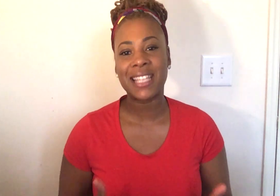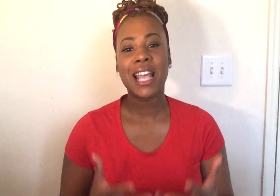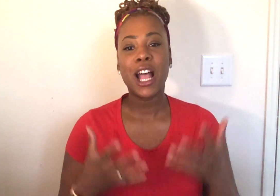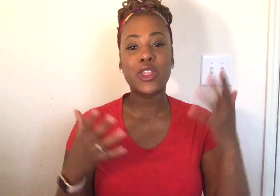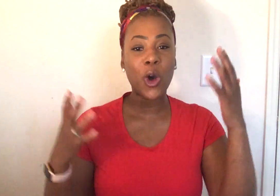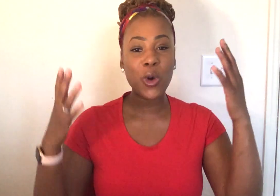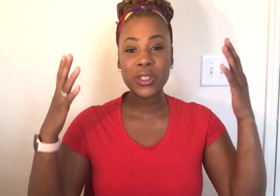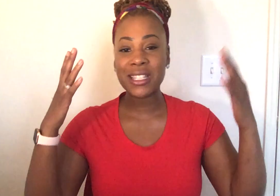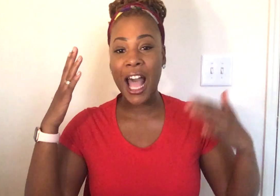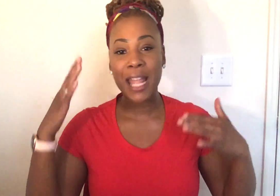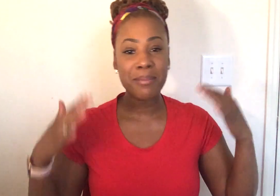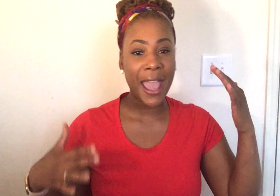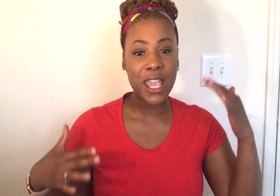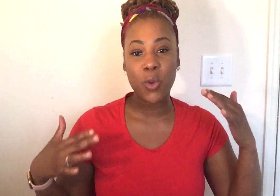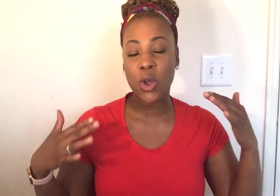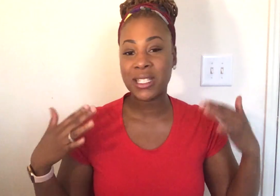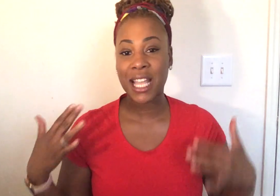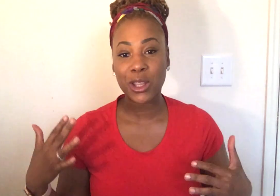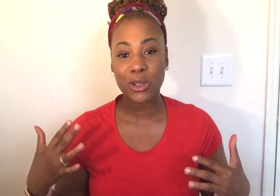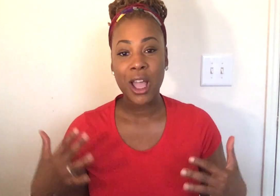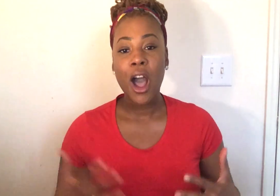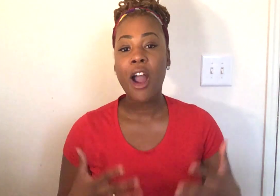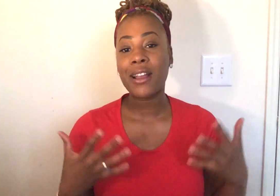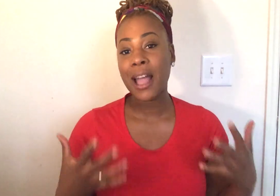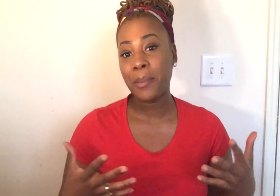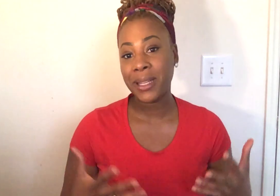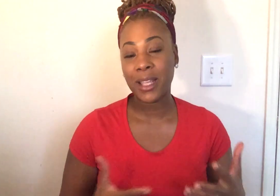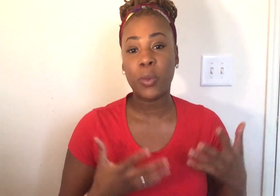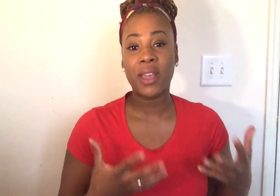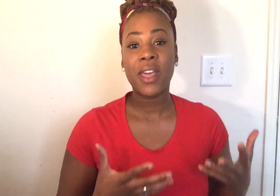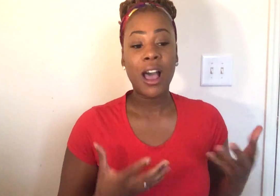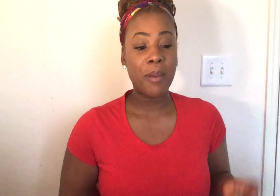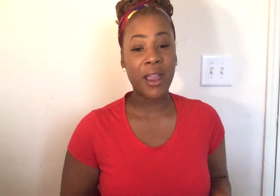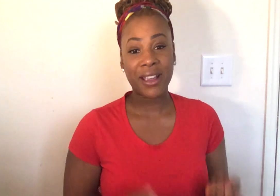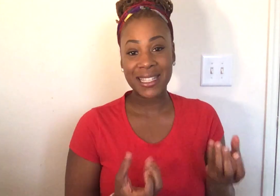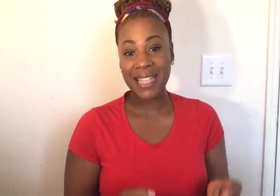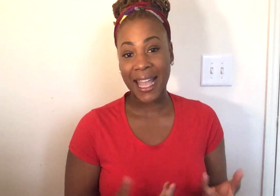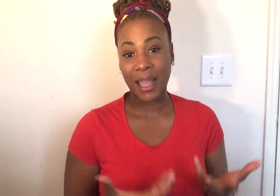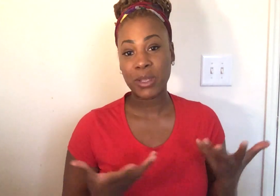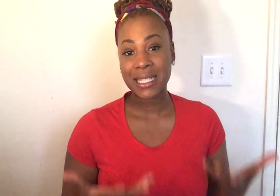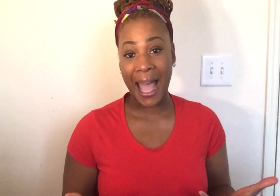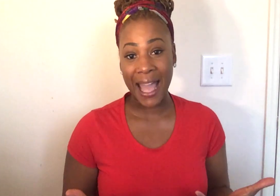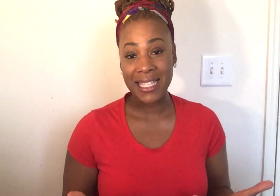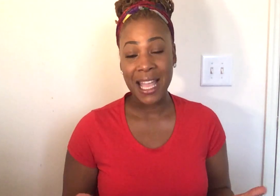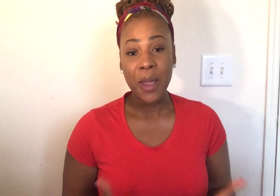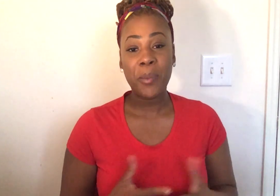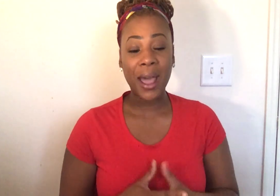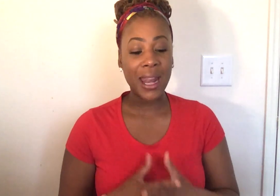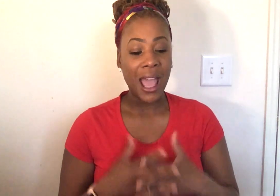those non-manual signals are accompanied with American Sign Language signs but I